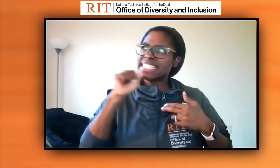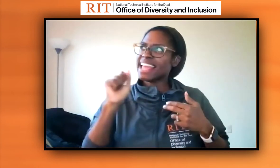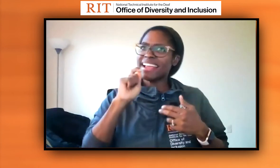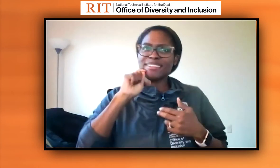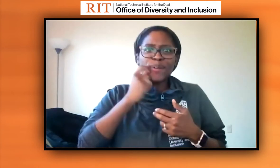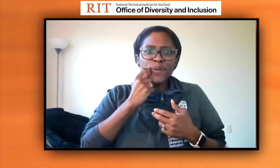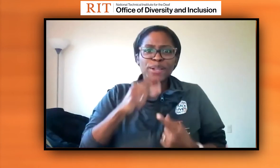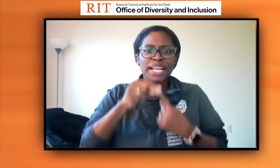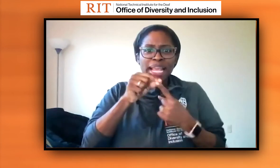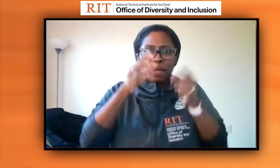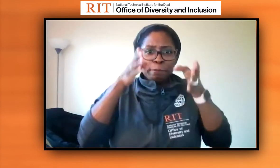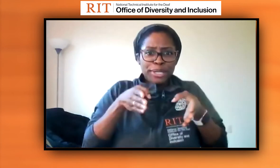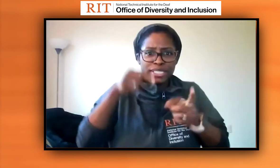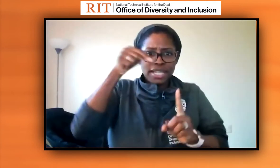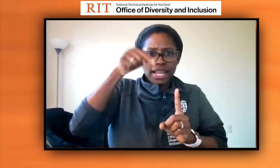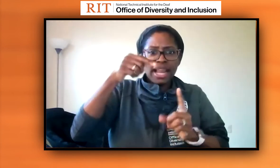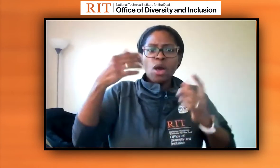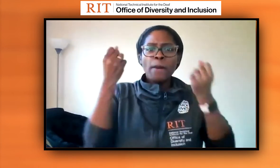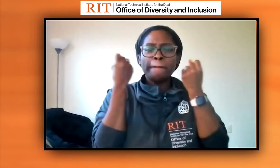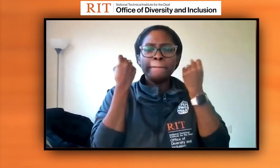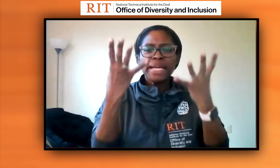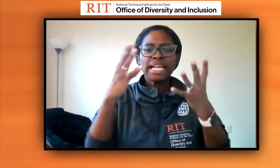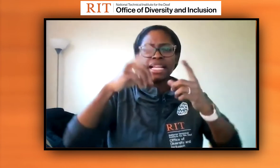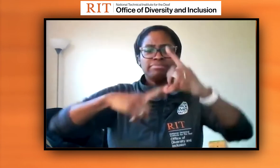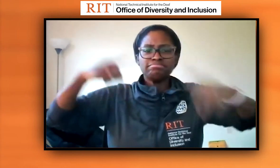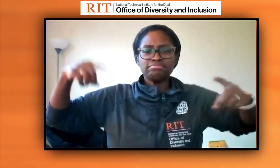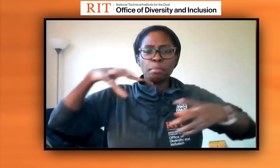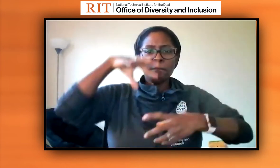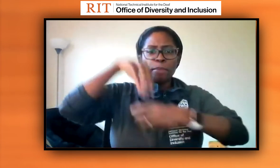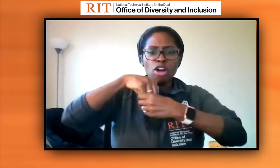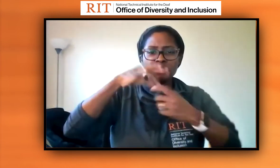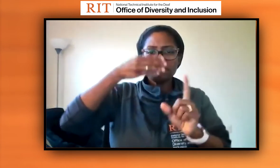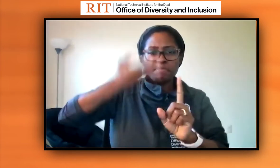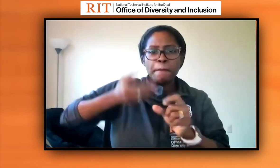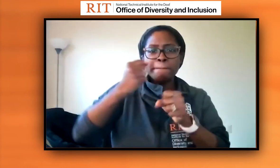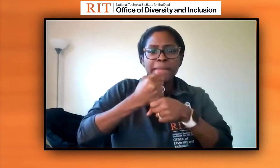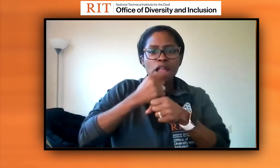is a cool, unique being of their own with a lot of parts and intersecting identities